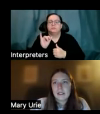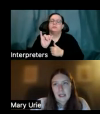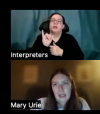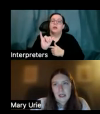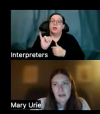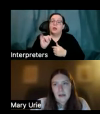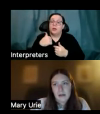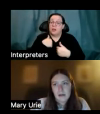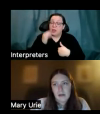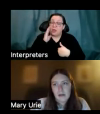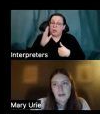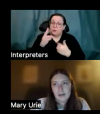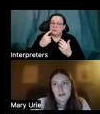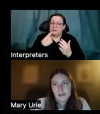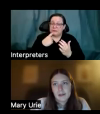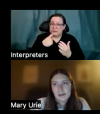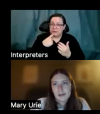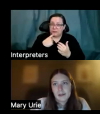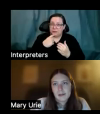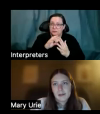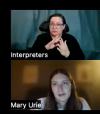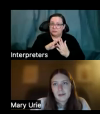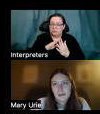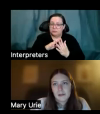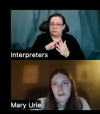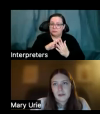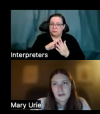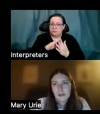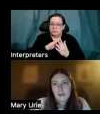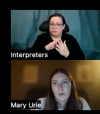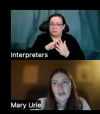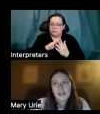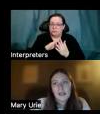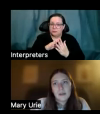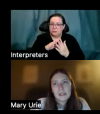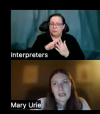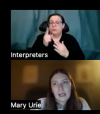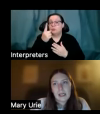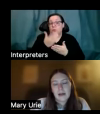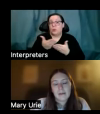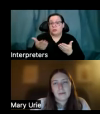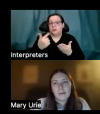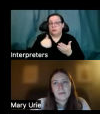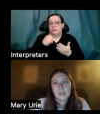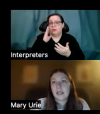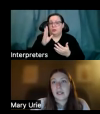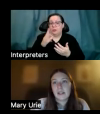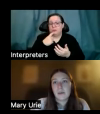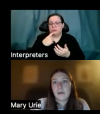say one thing I would say, because that is a good point,